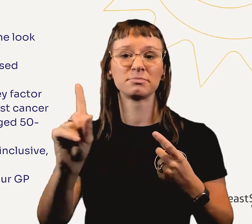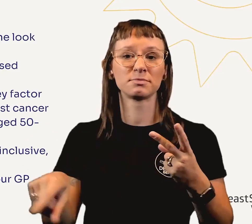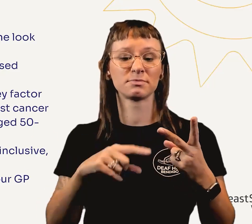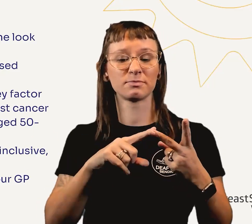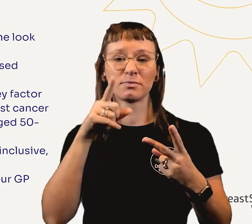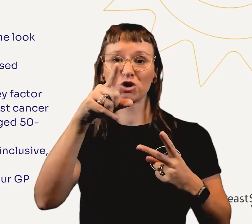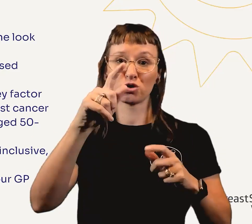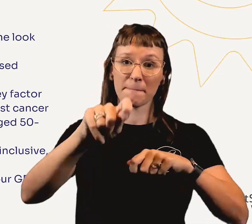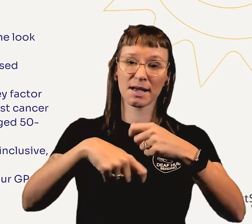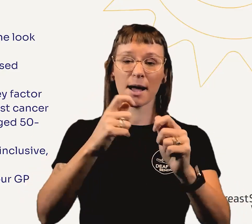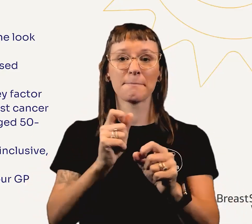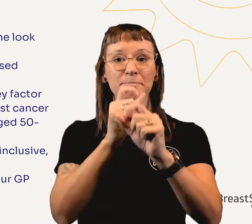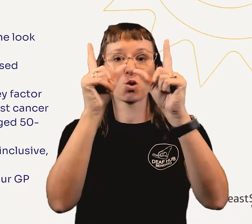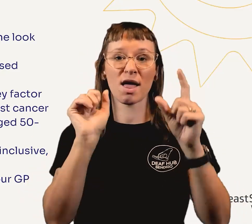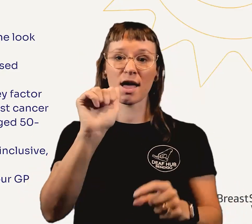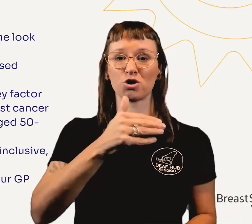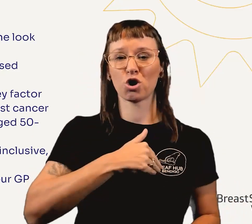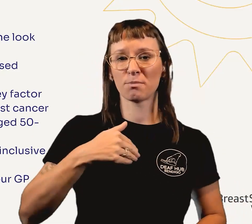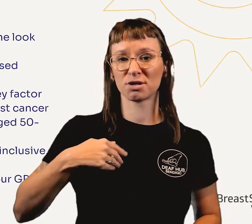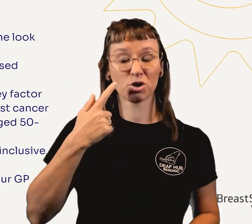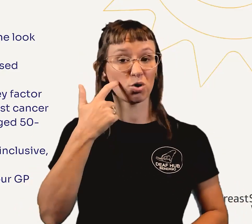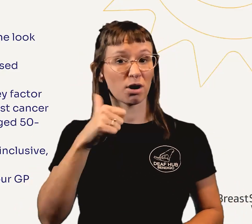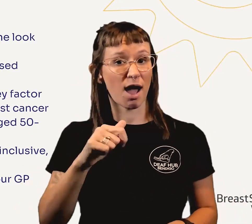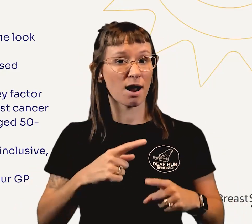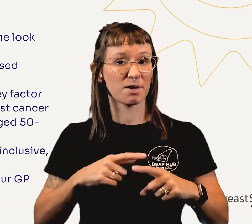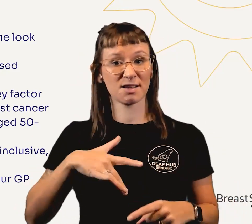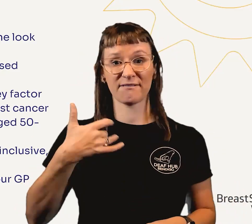Being "breast aware", knowing the look and feel of your own breasts.